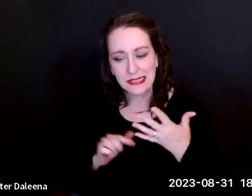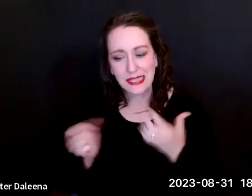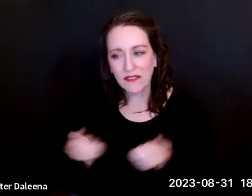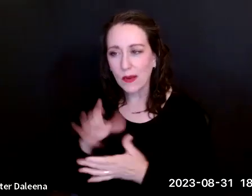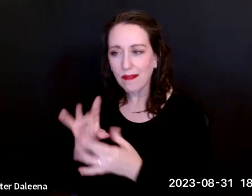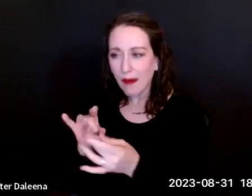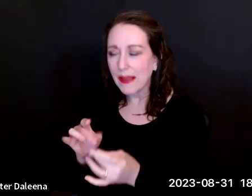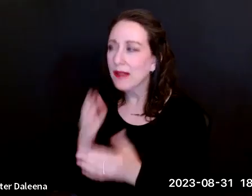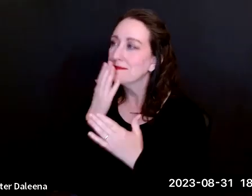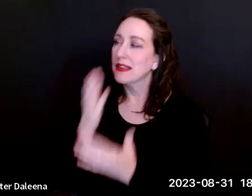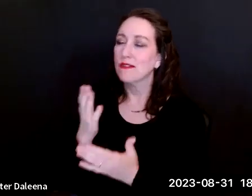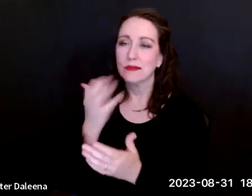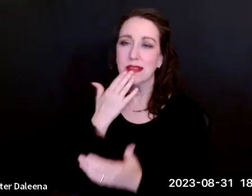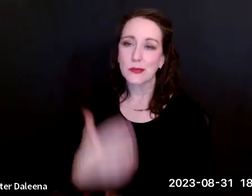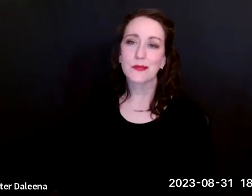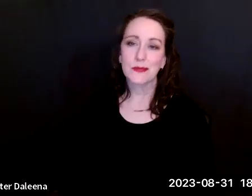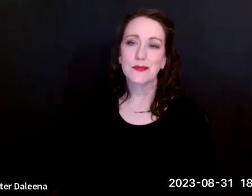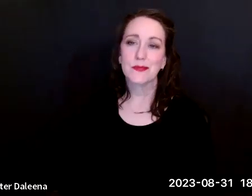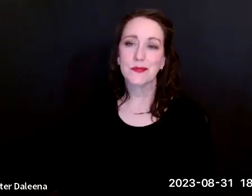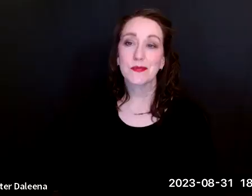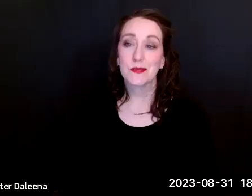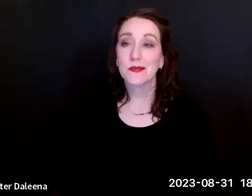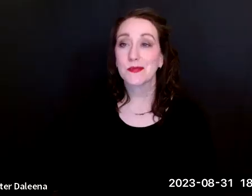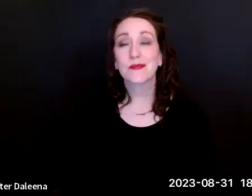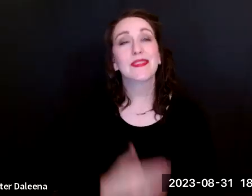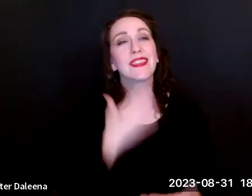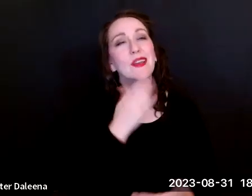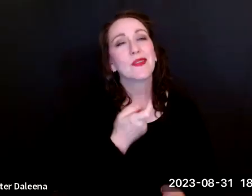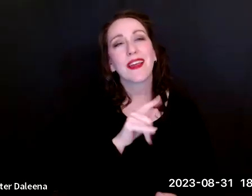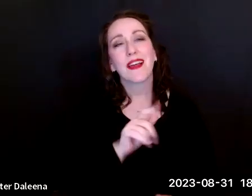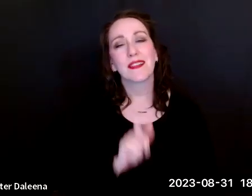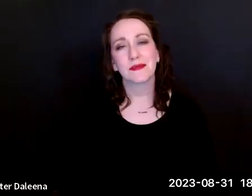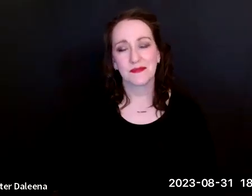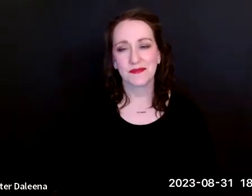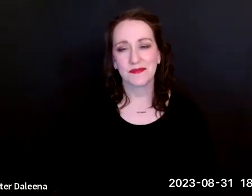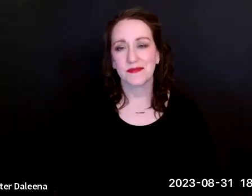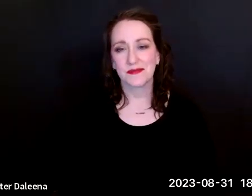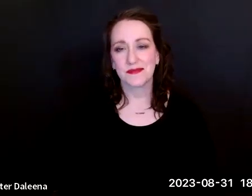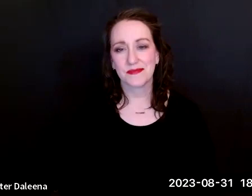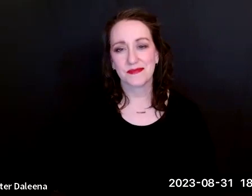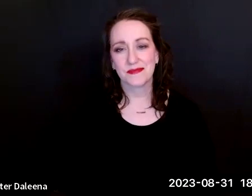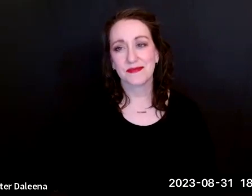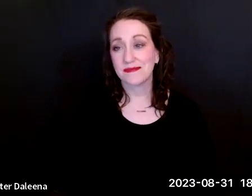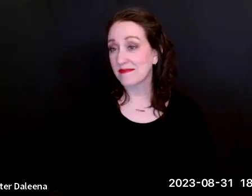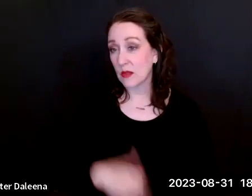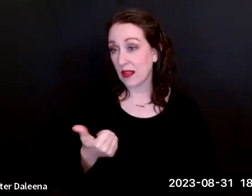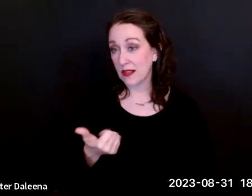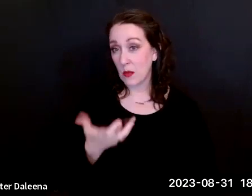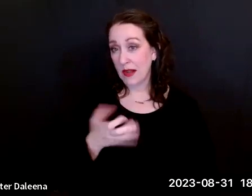and I'm very grateful thank you thank you Gail anyone else who would like to share